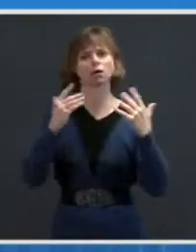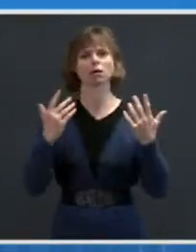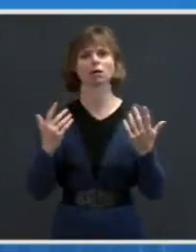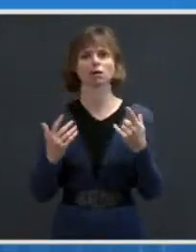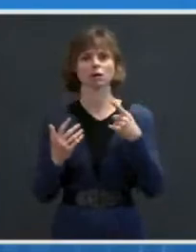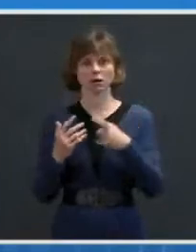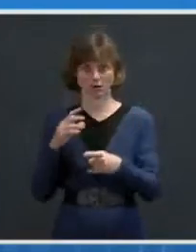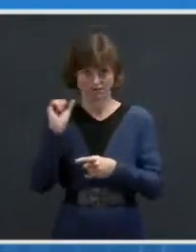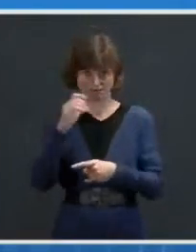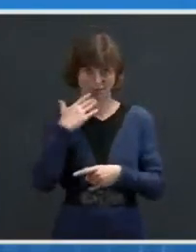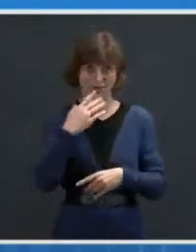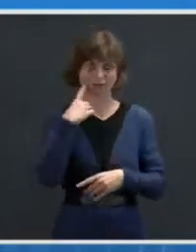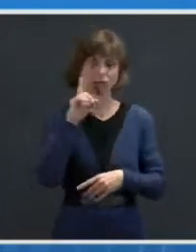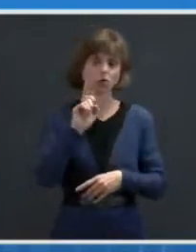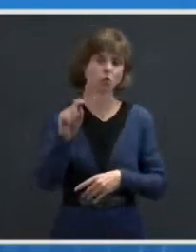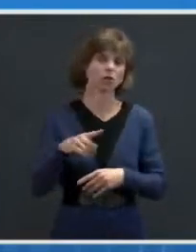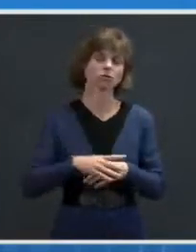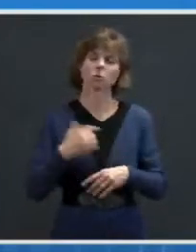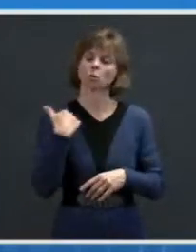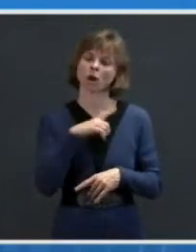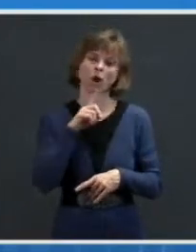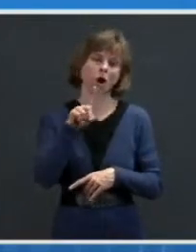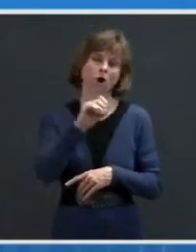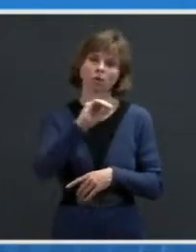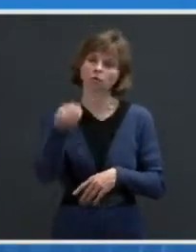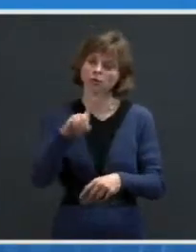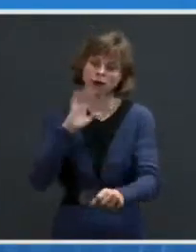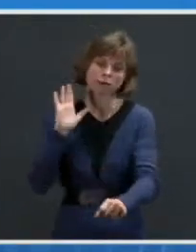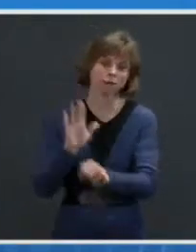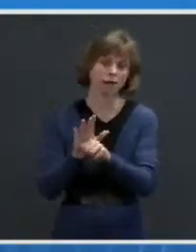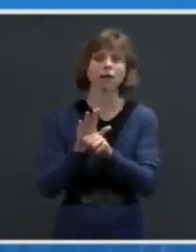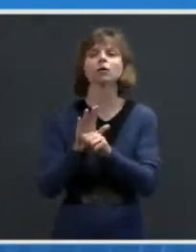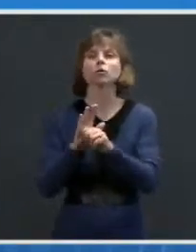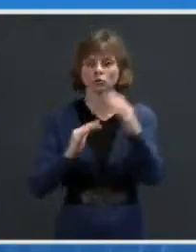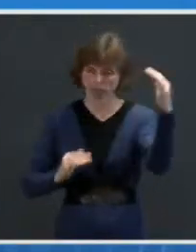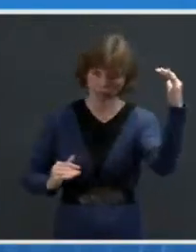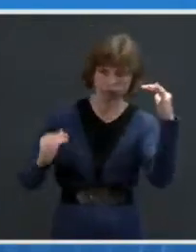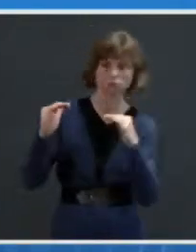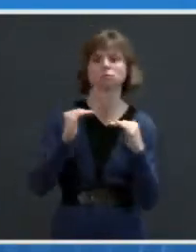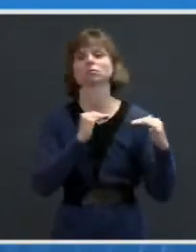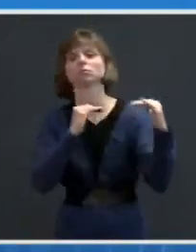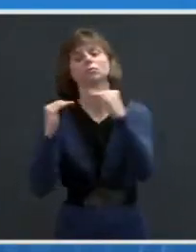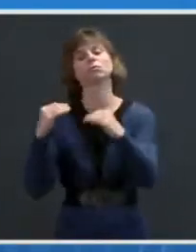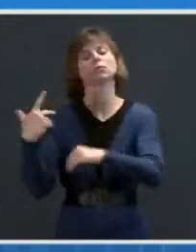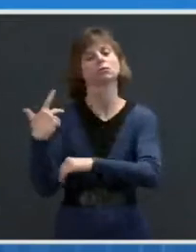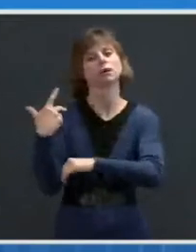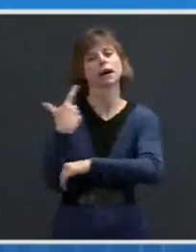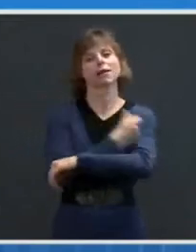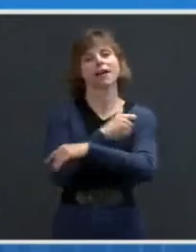WHEN IT COMES TO EQUITY AND WHAT IS A GRADE RIGHT NOW? DR. NUNEZ-SMITH?